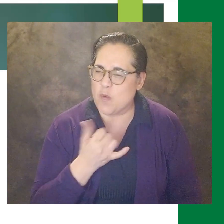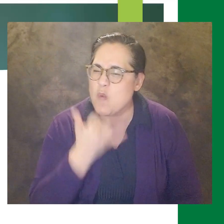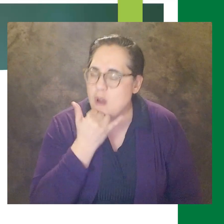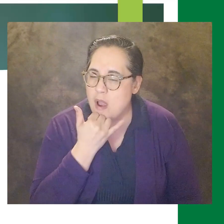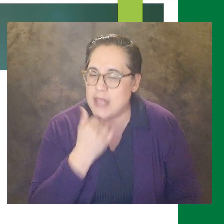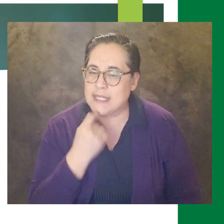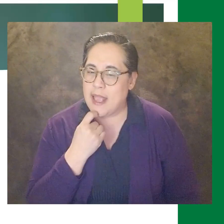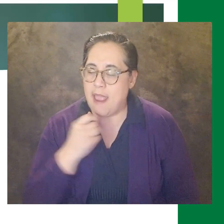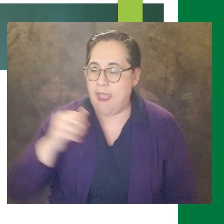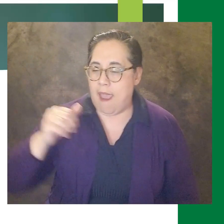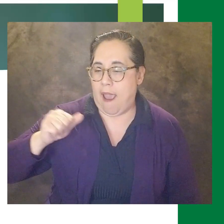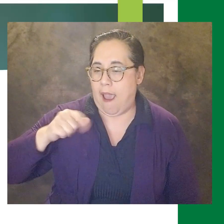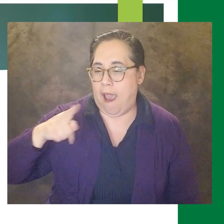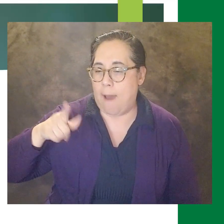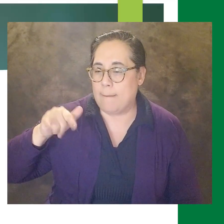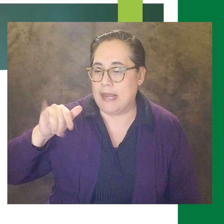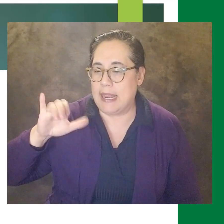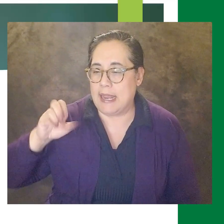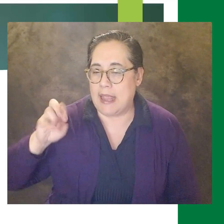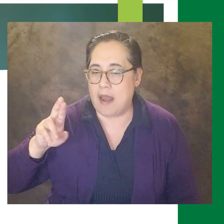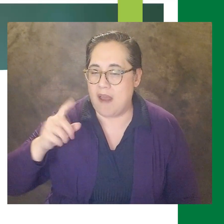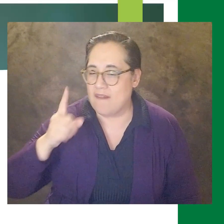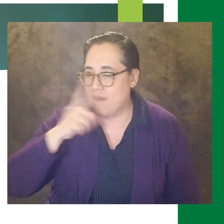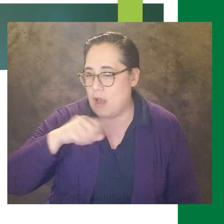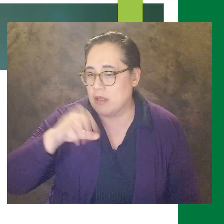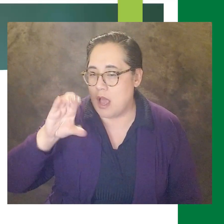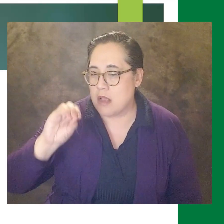the word aplicar, a false cognate in the ...